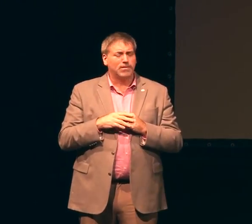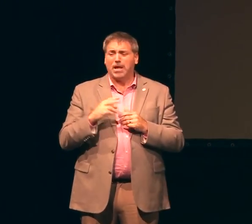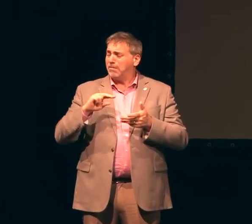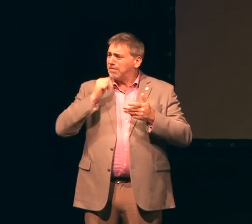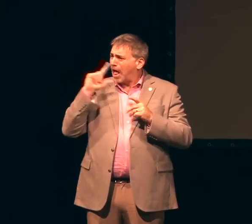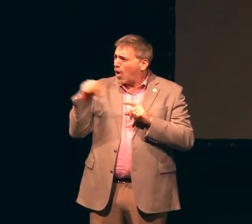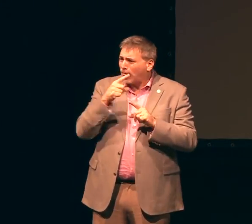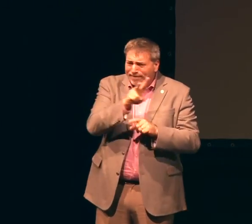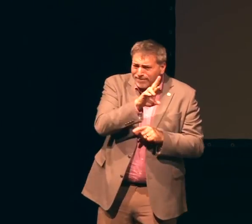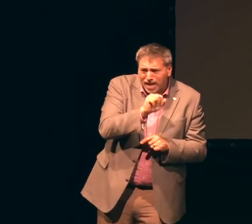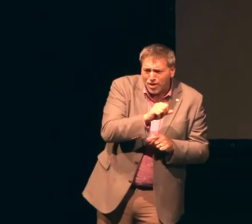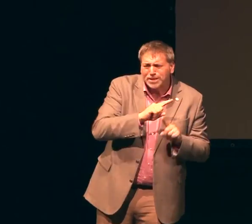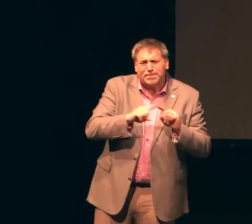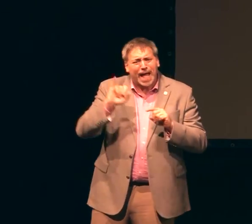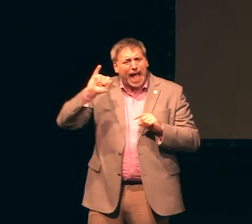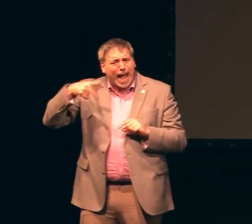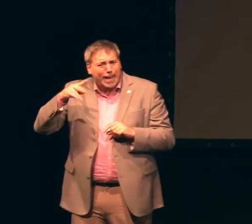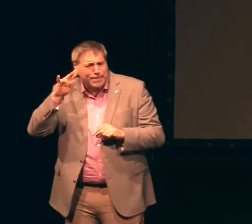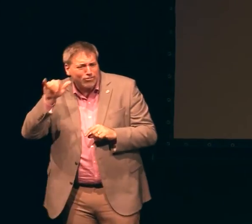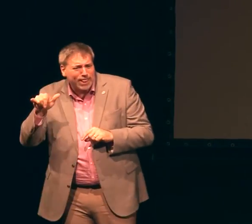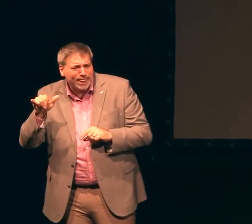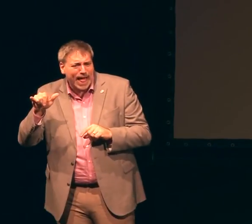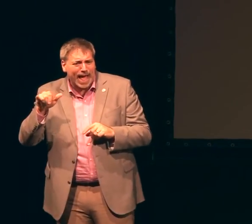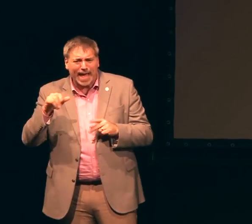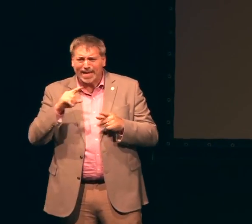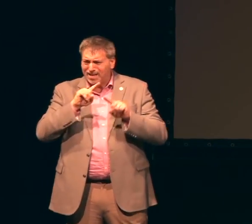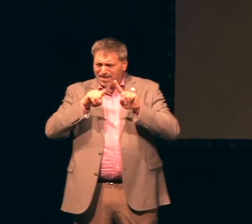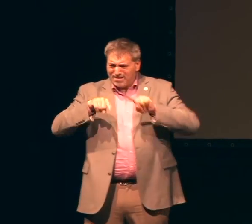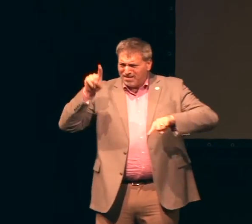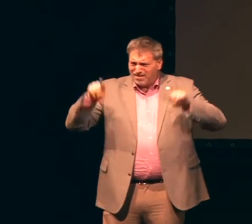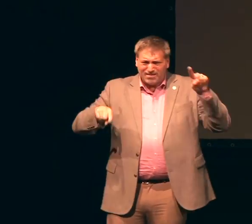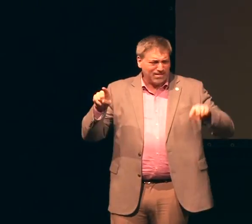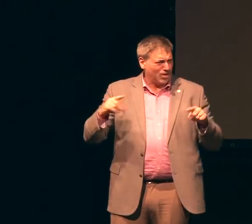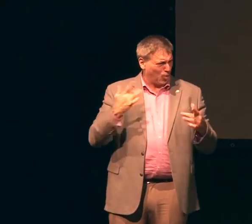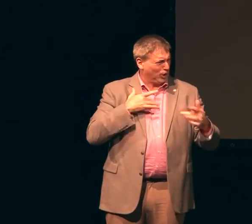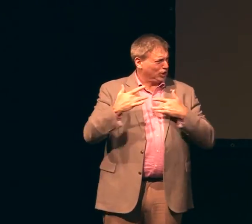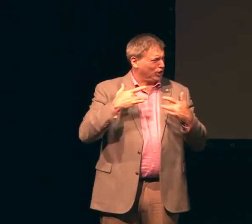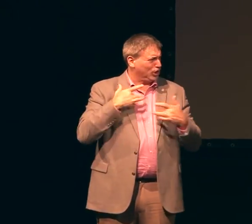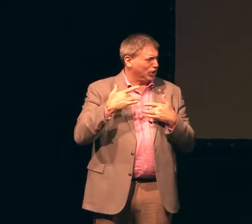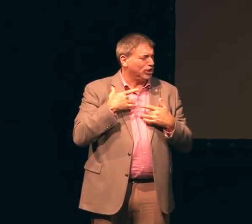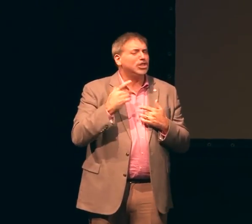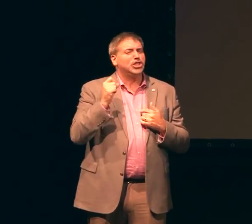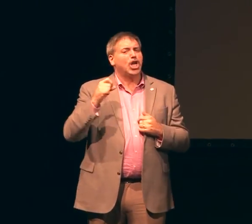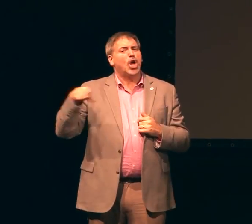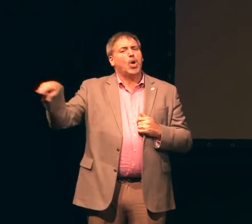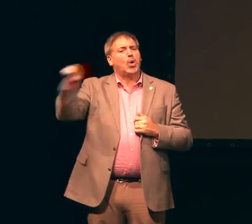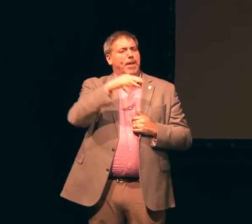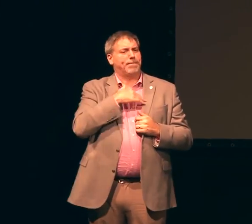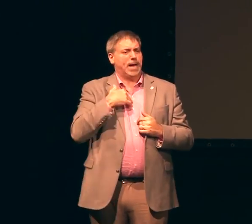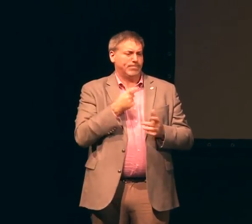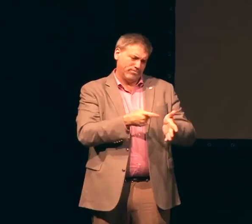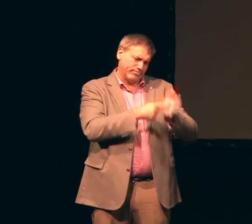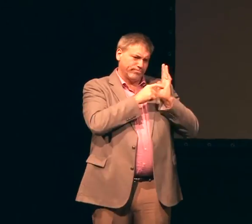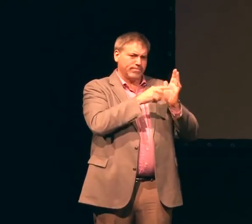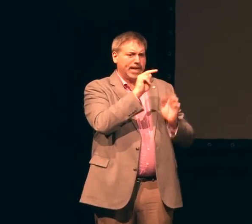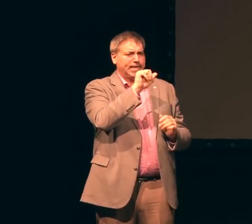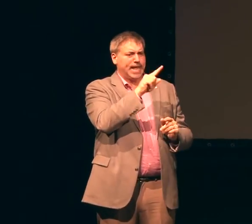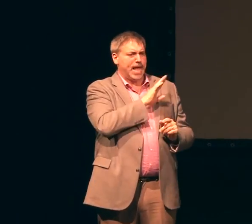business. And it's not just VRS but I IP relay and various access. And that's a concern for